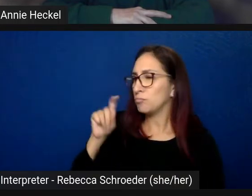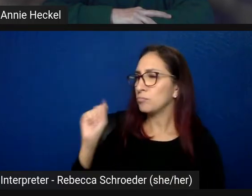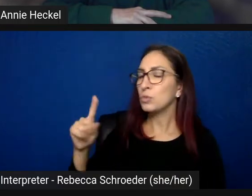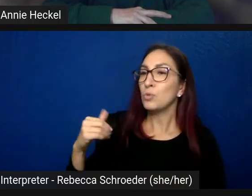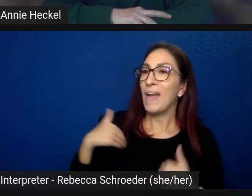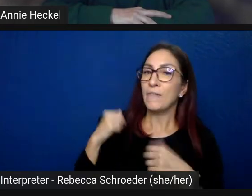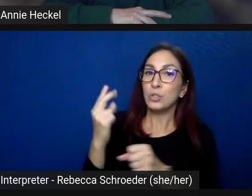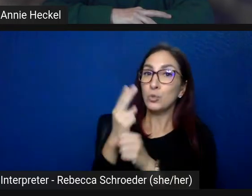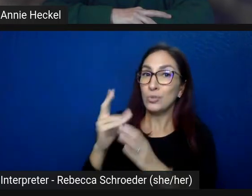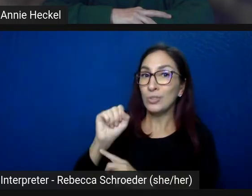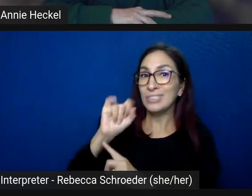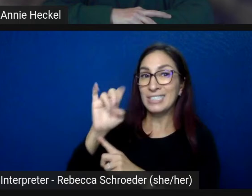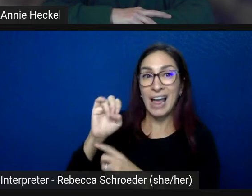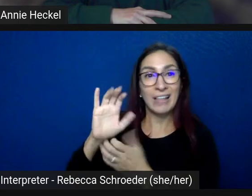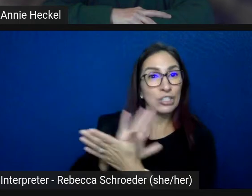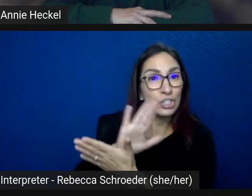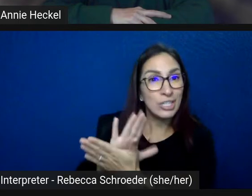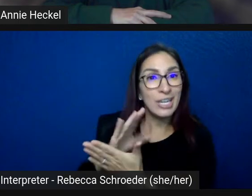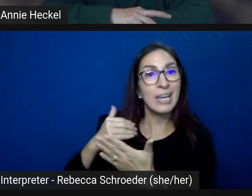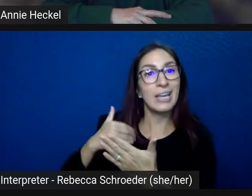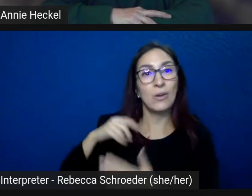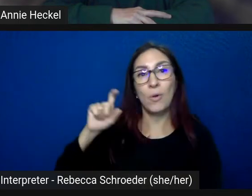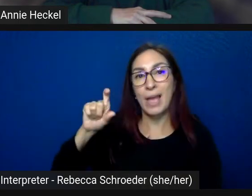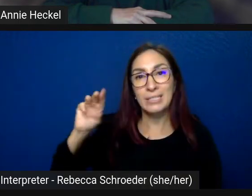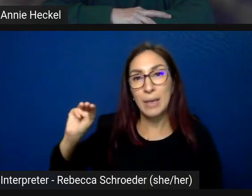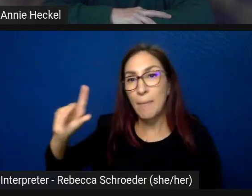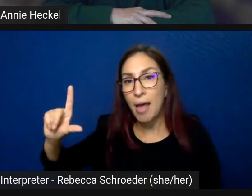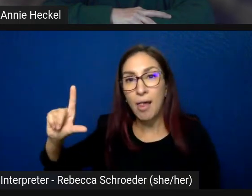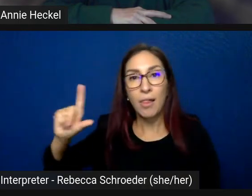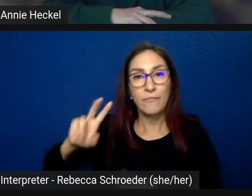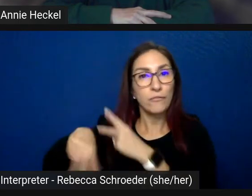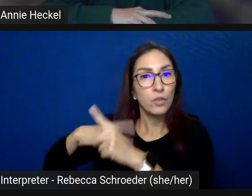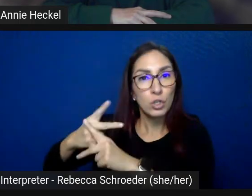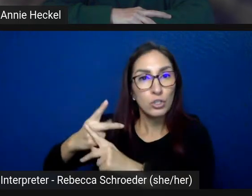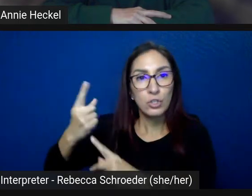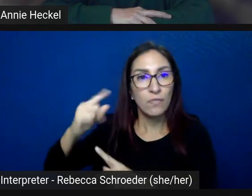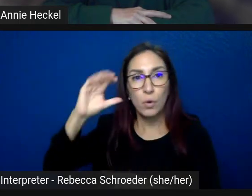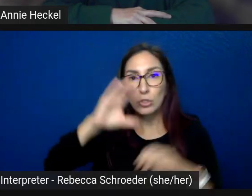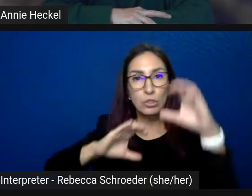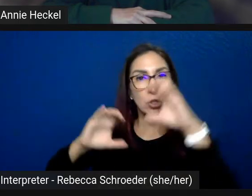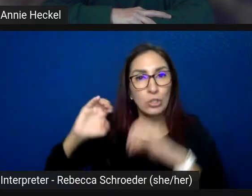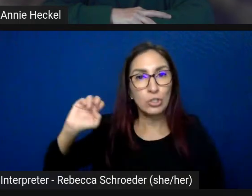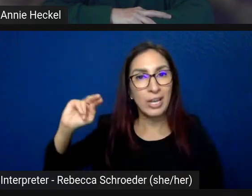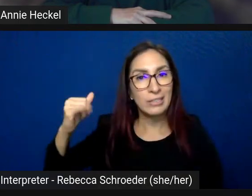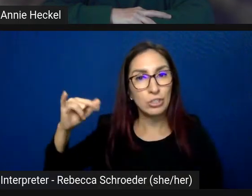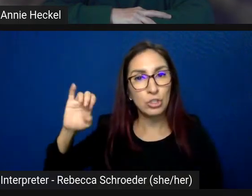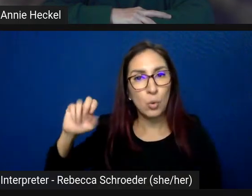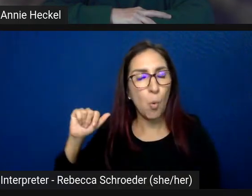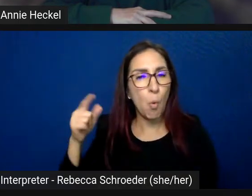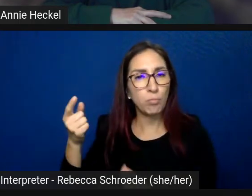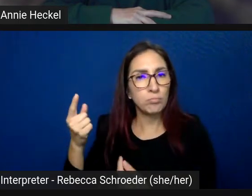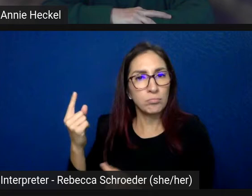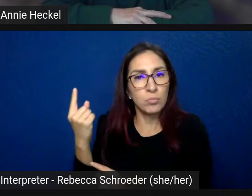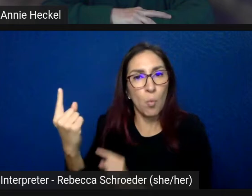and then an XML version for search engines, or do you just use the one and it just links the categories?